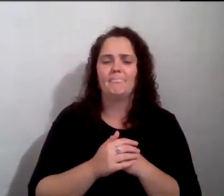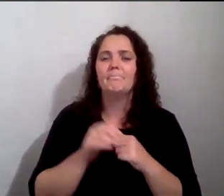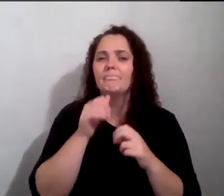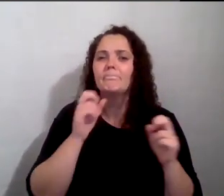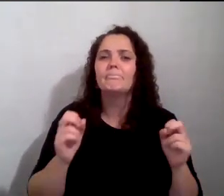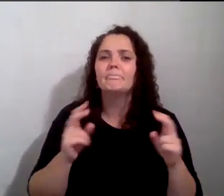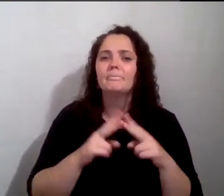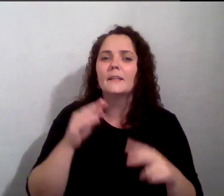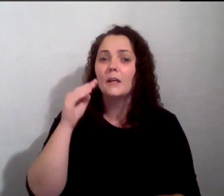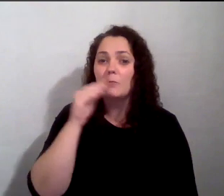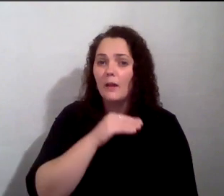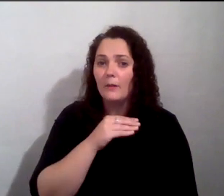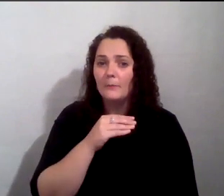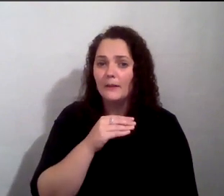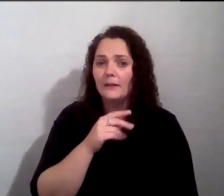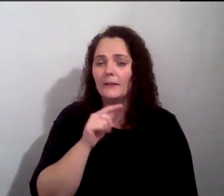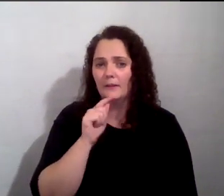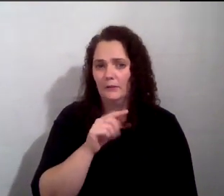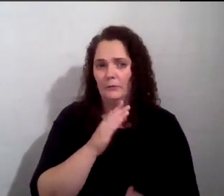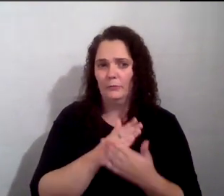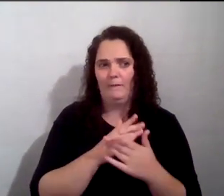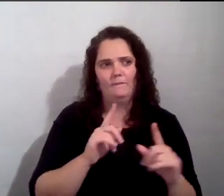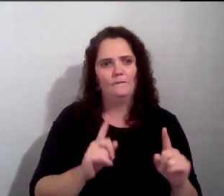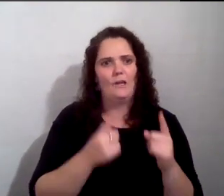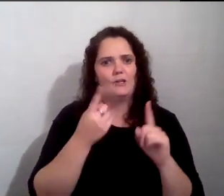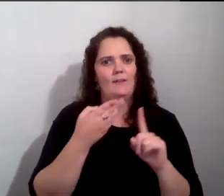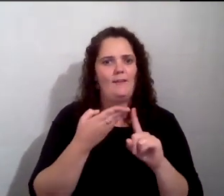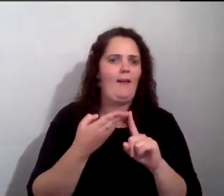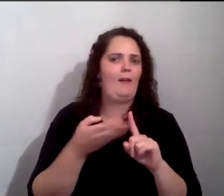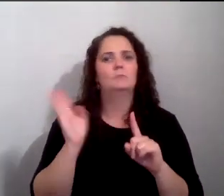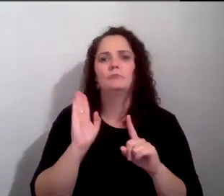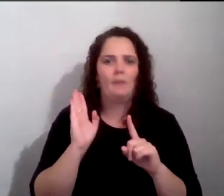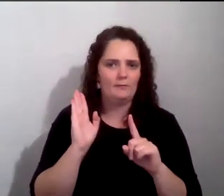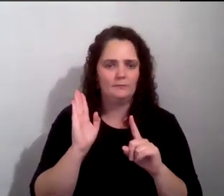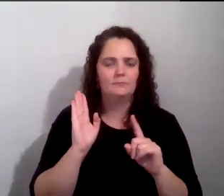becomes figurative as time goes on, so it's an interesting kind of push and